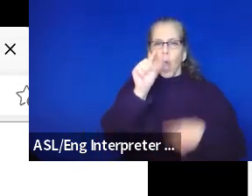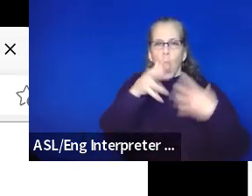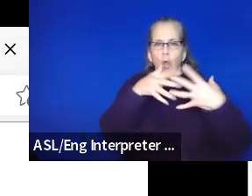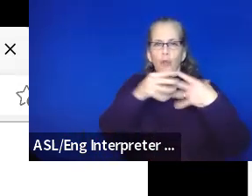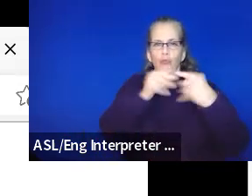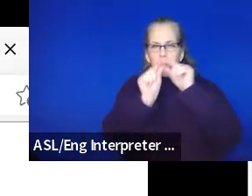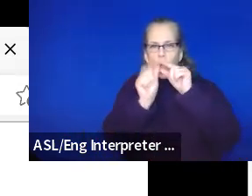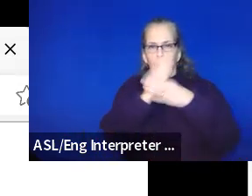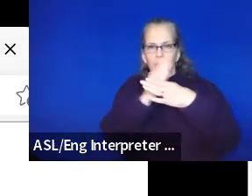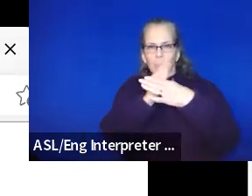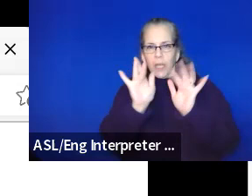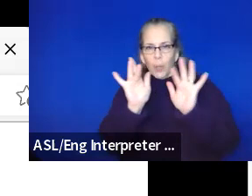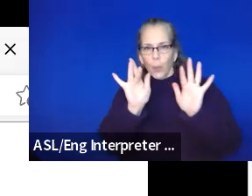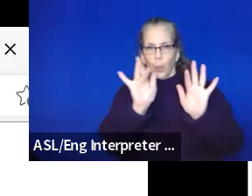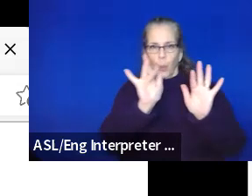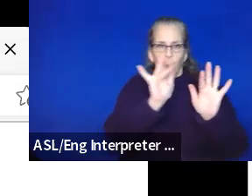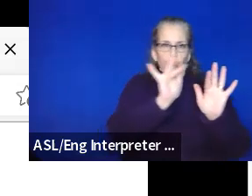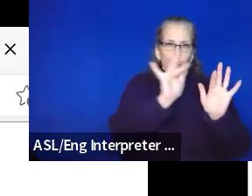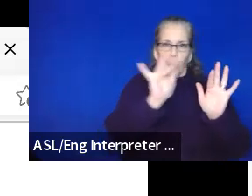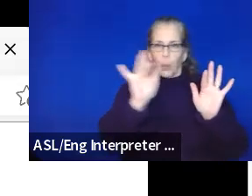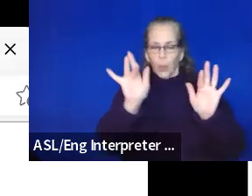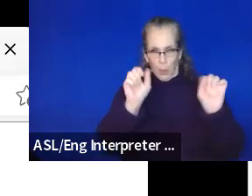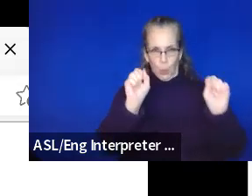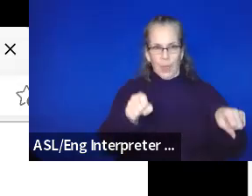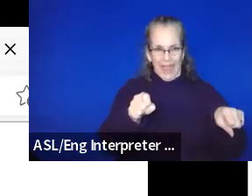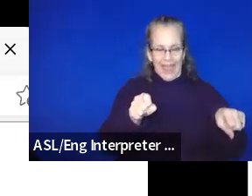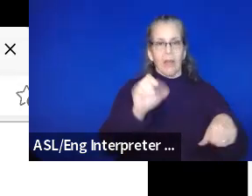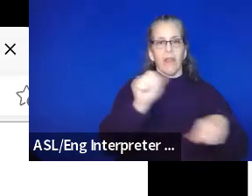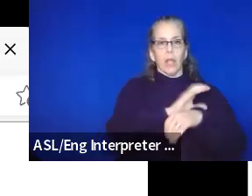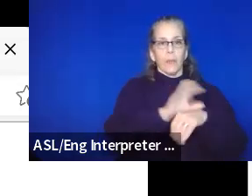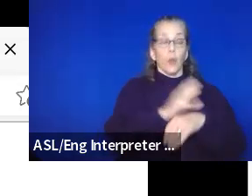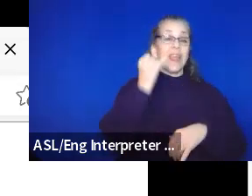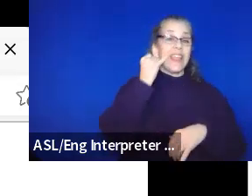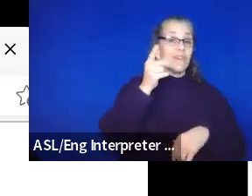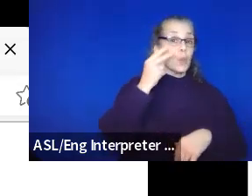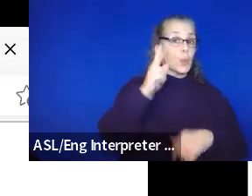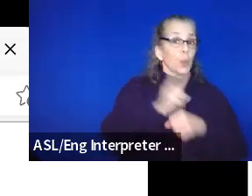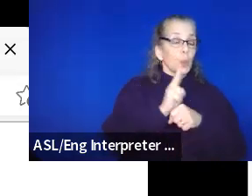If you've joined by your phone, mobile device, iPad, your view may be slightly different